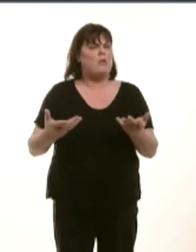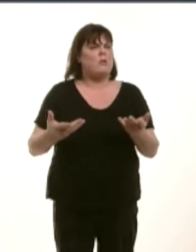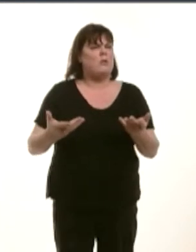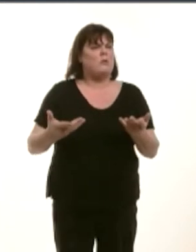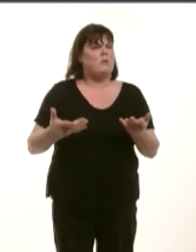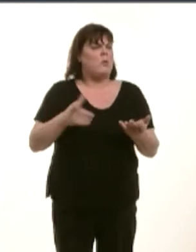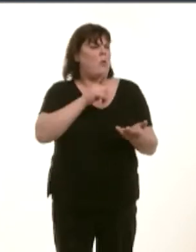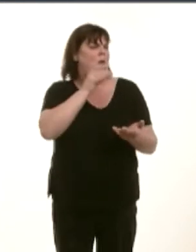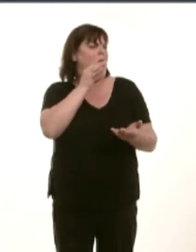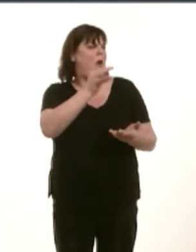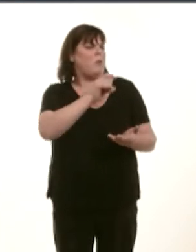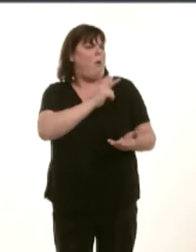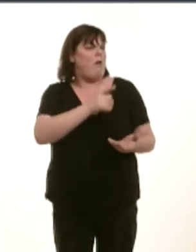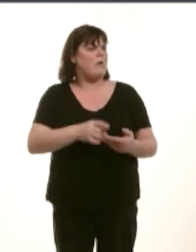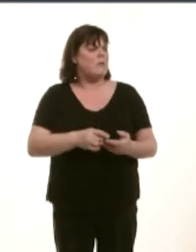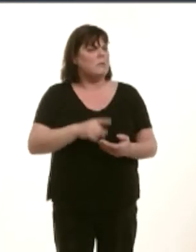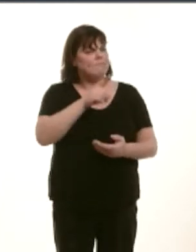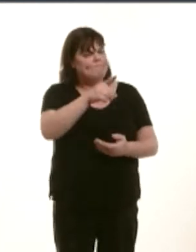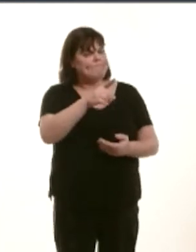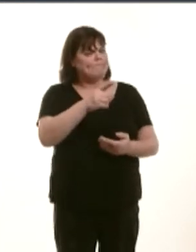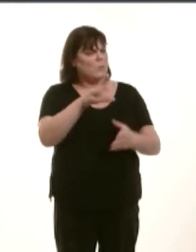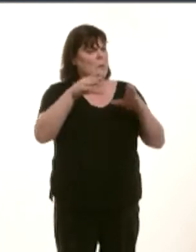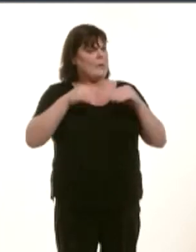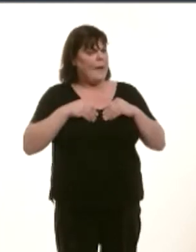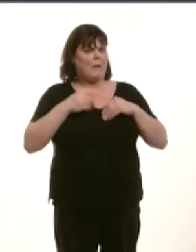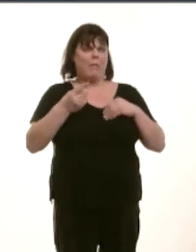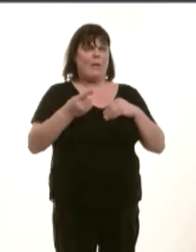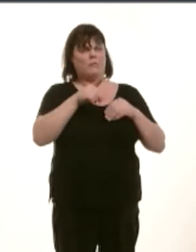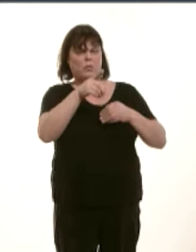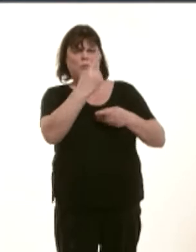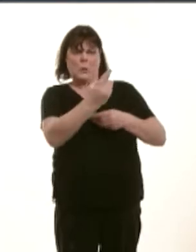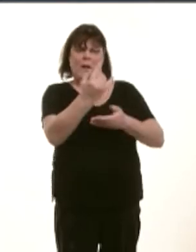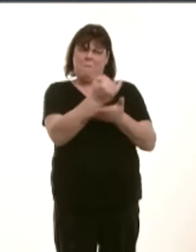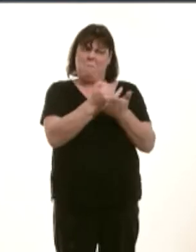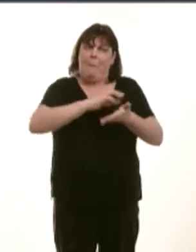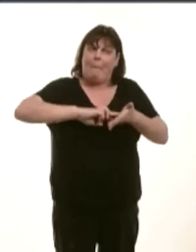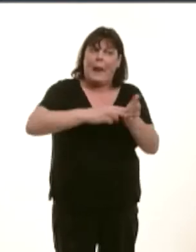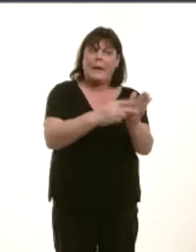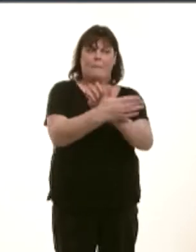the case, First Minister, that due to such poor planning on your part, patients can expect